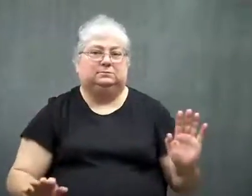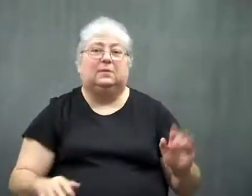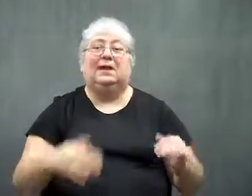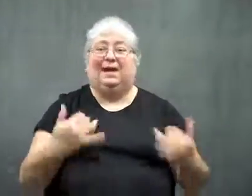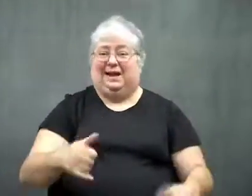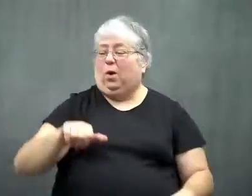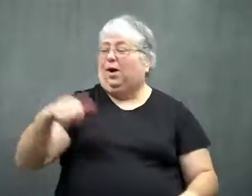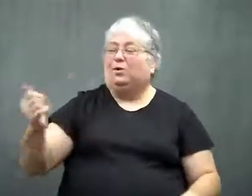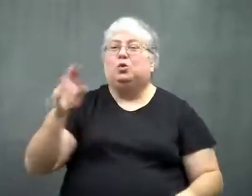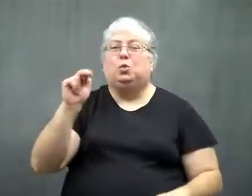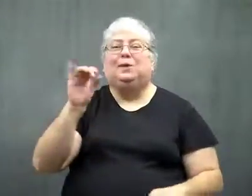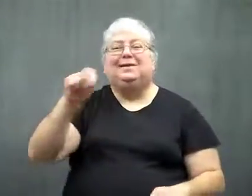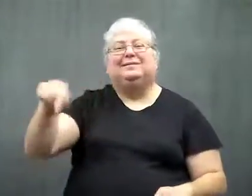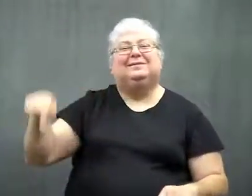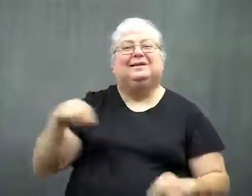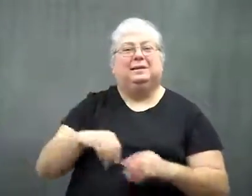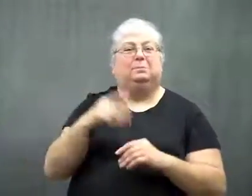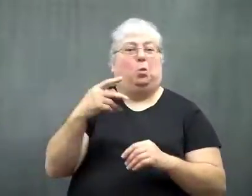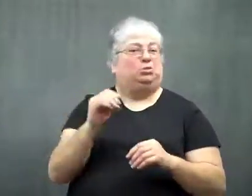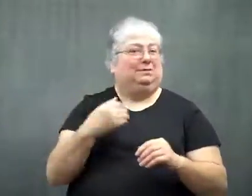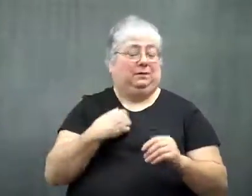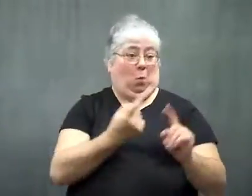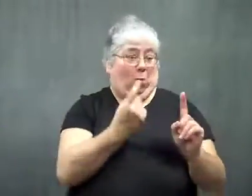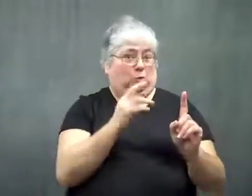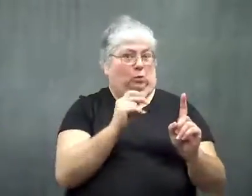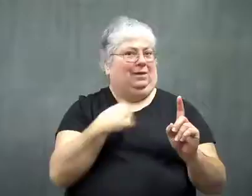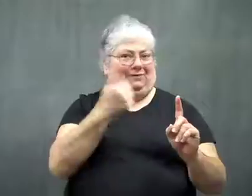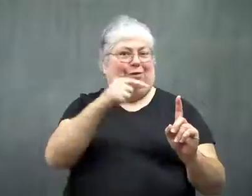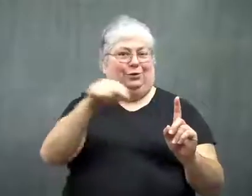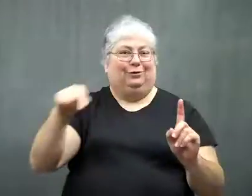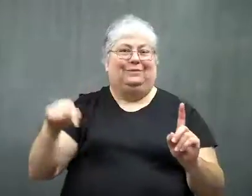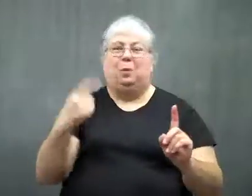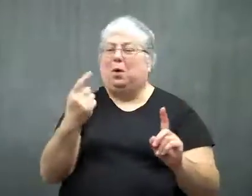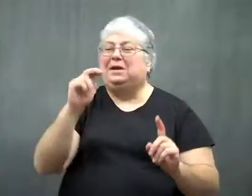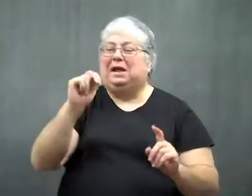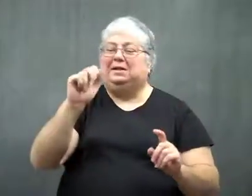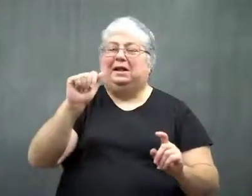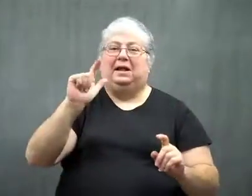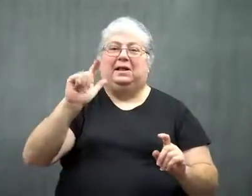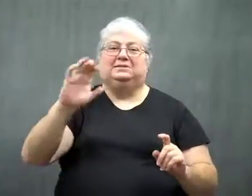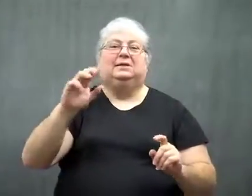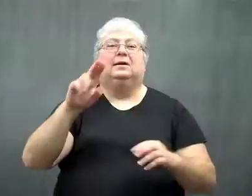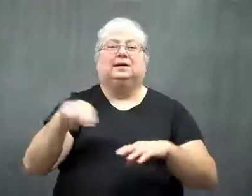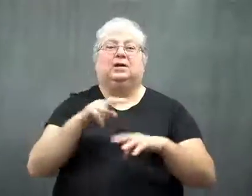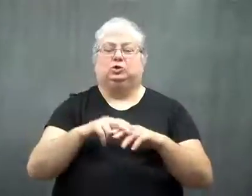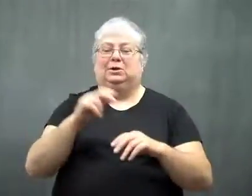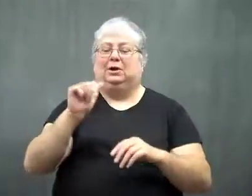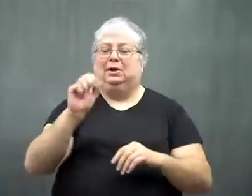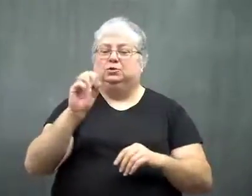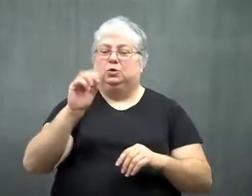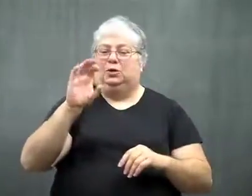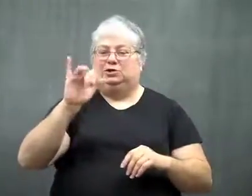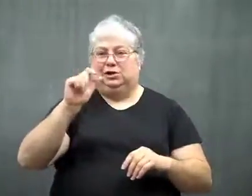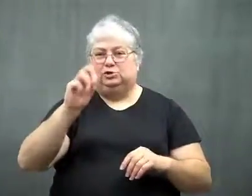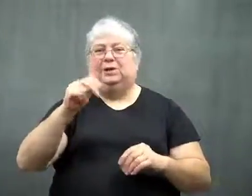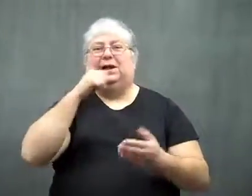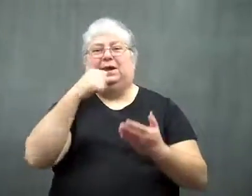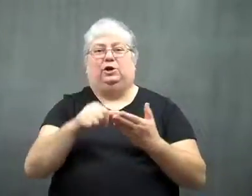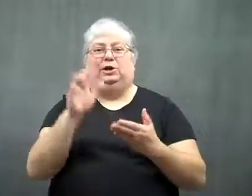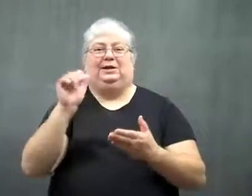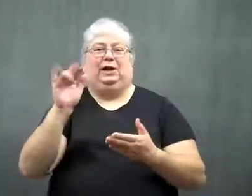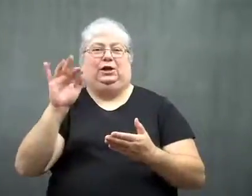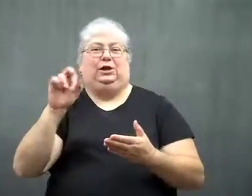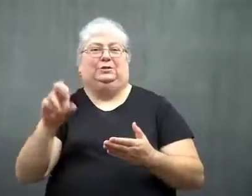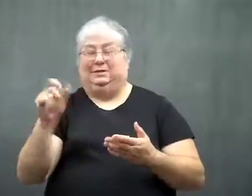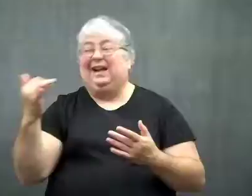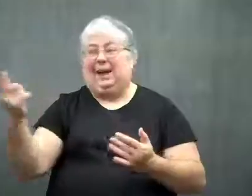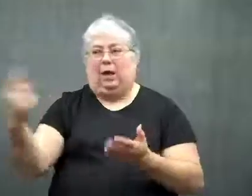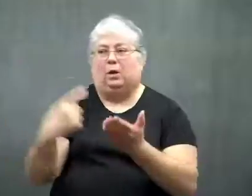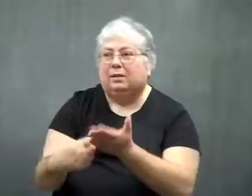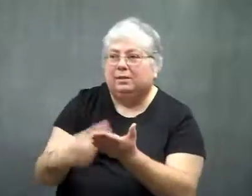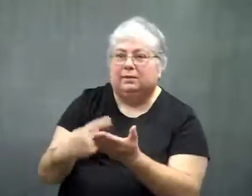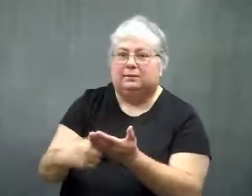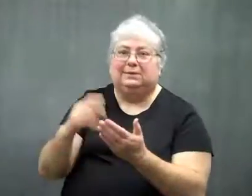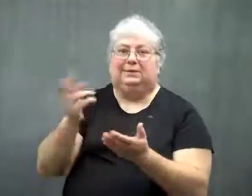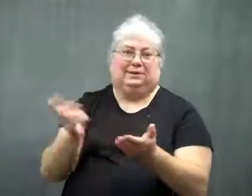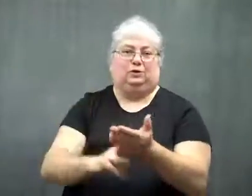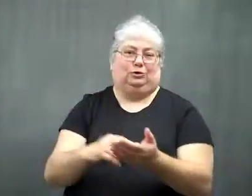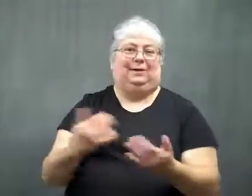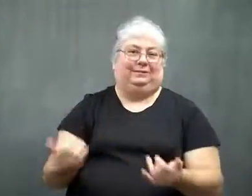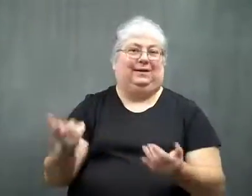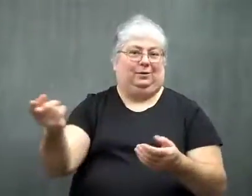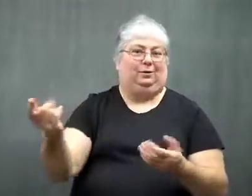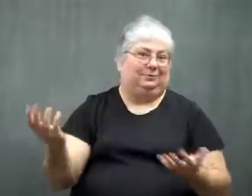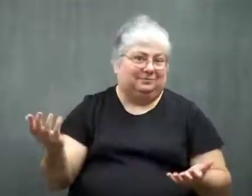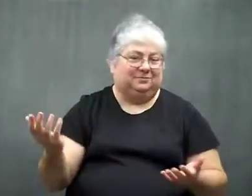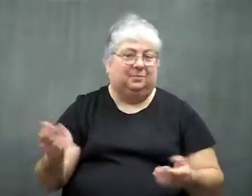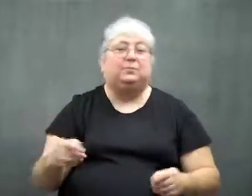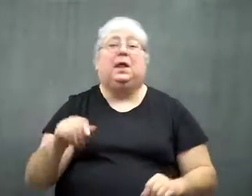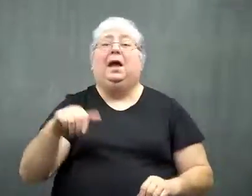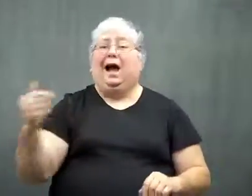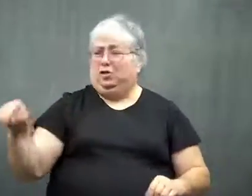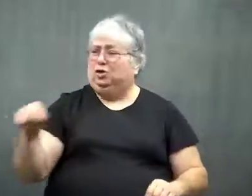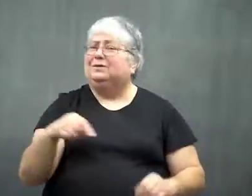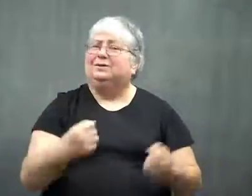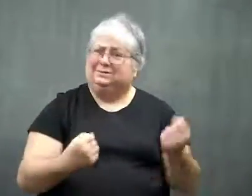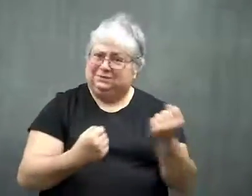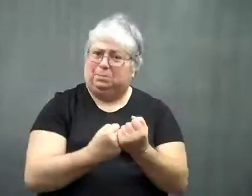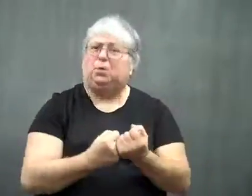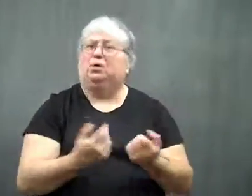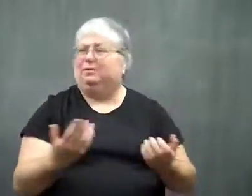Other unions, including the National Association of Letter Carriers (NALC)